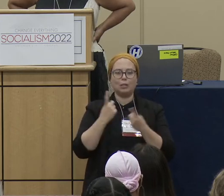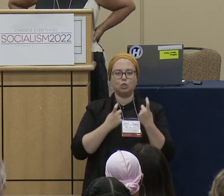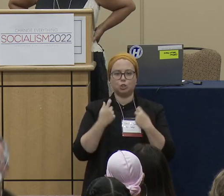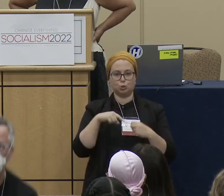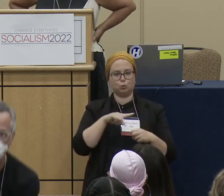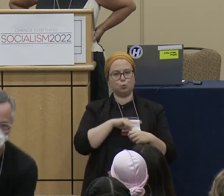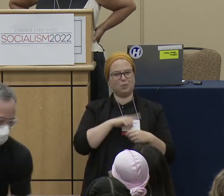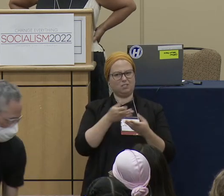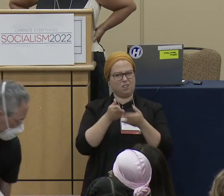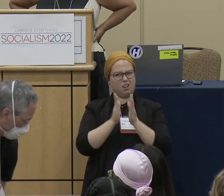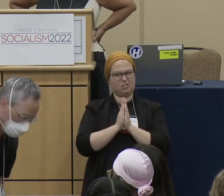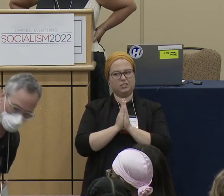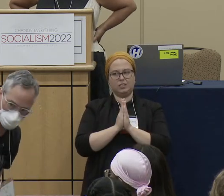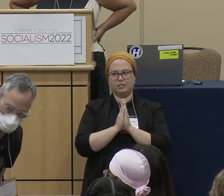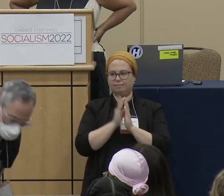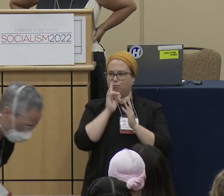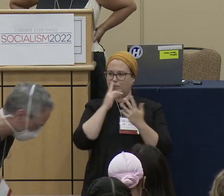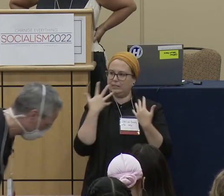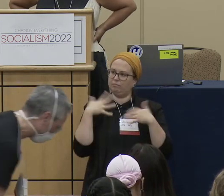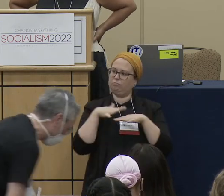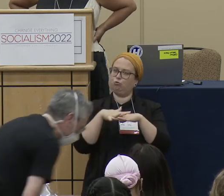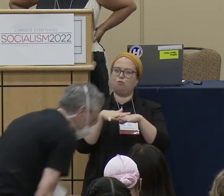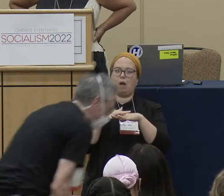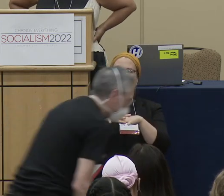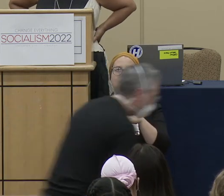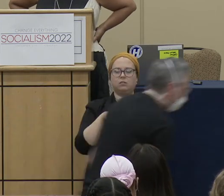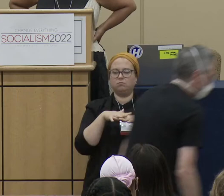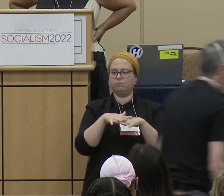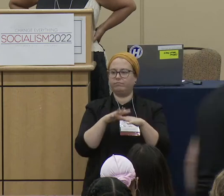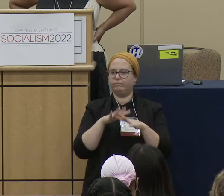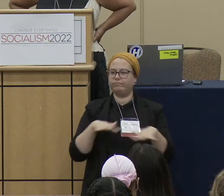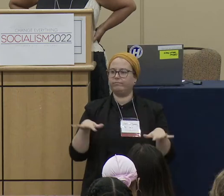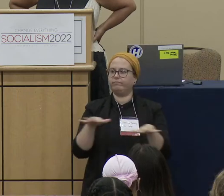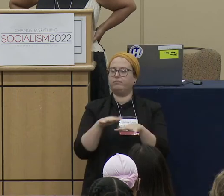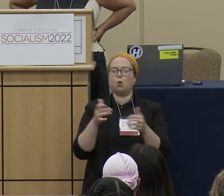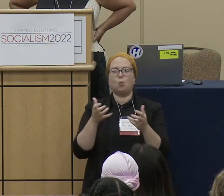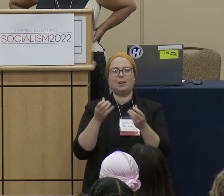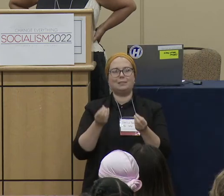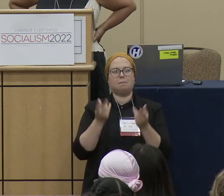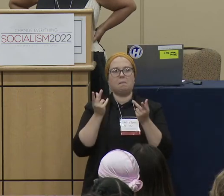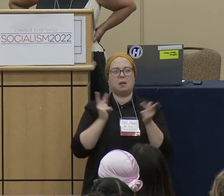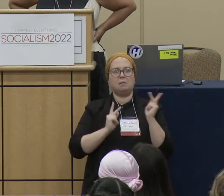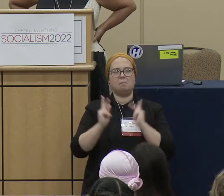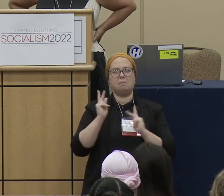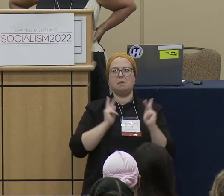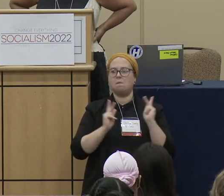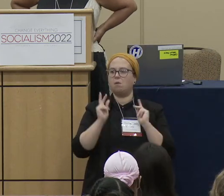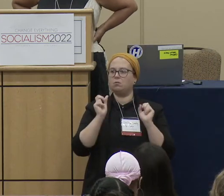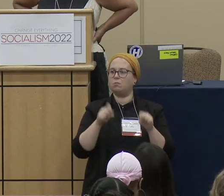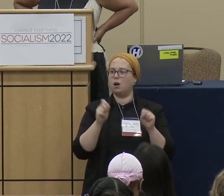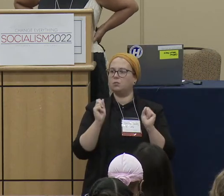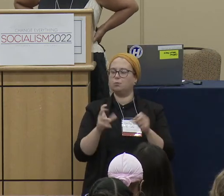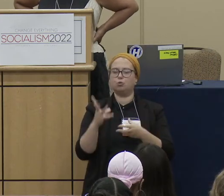your comments or questions. We are asking, since this is a very crowded space, and we want as many voices as possible to